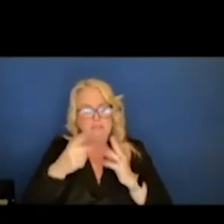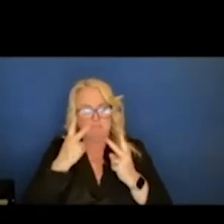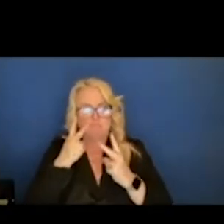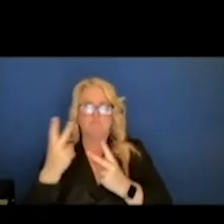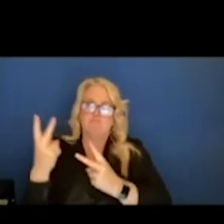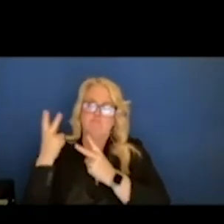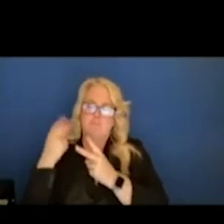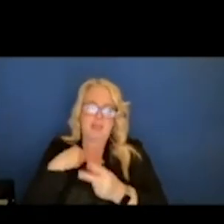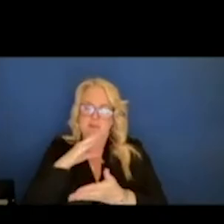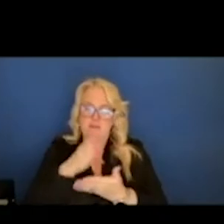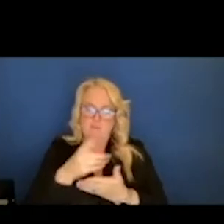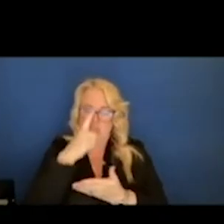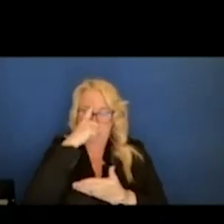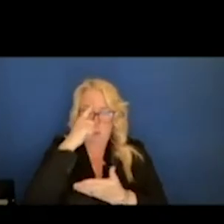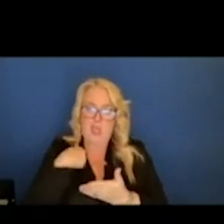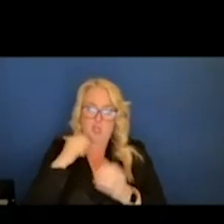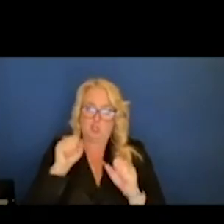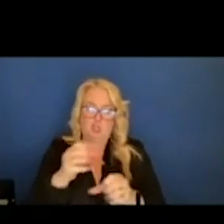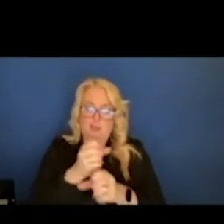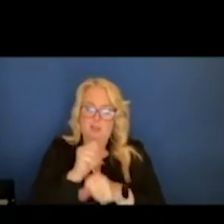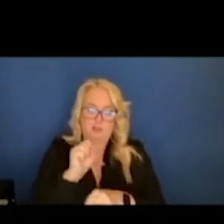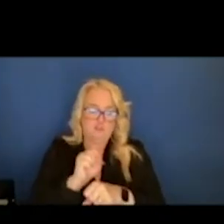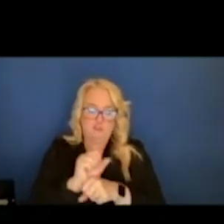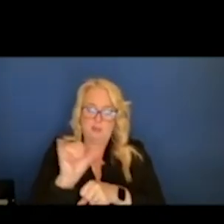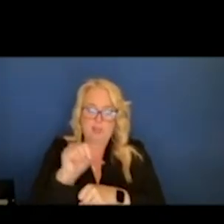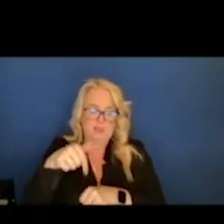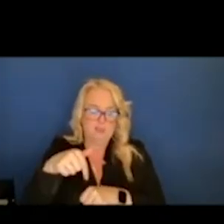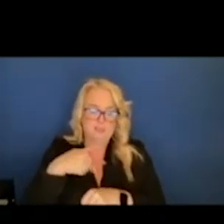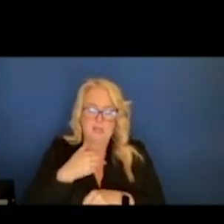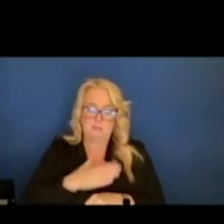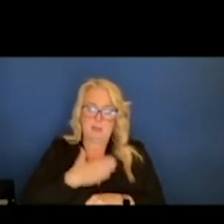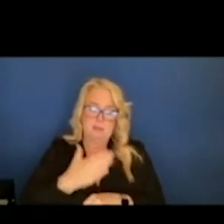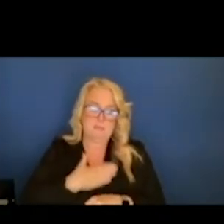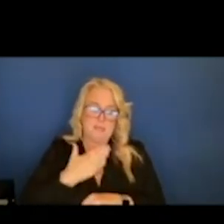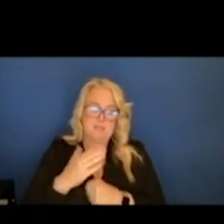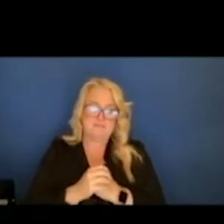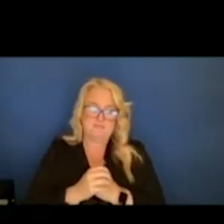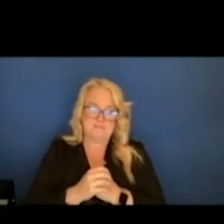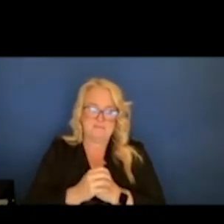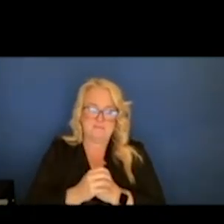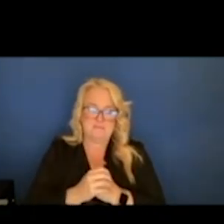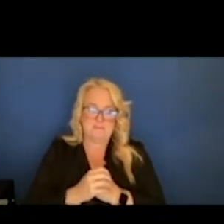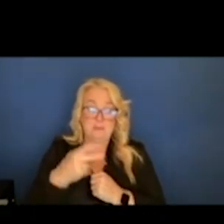Pat says, "I never thought I'd be able to have a job like this one! I feel happy!"